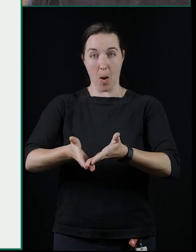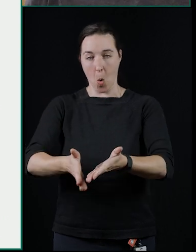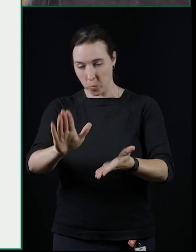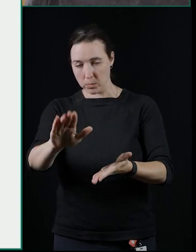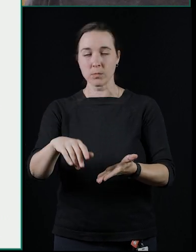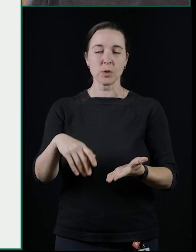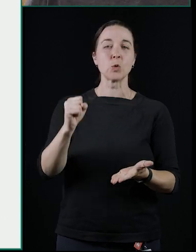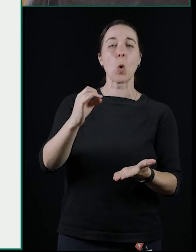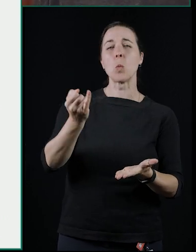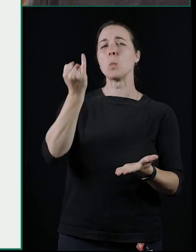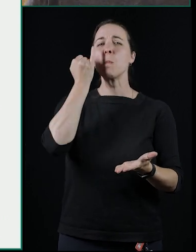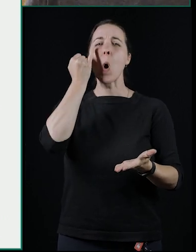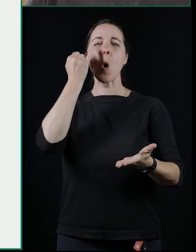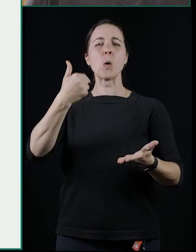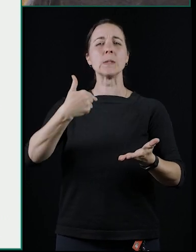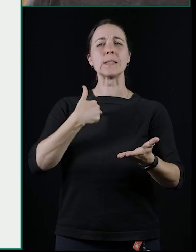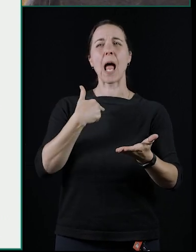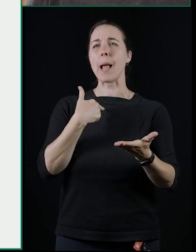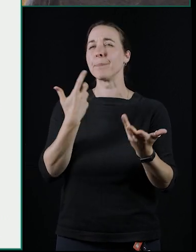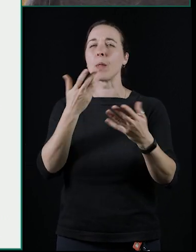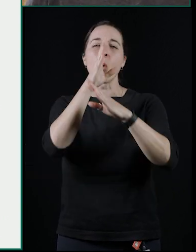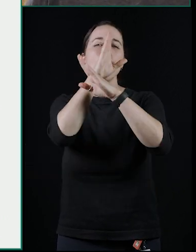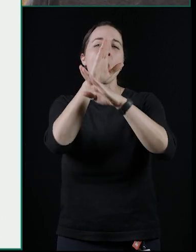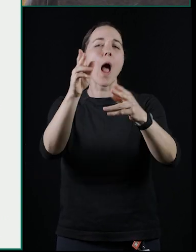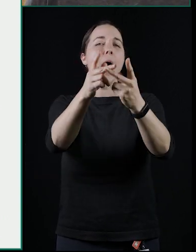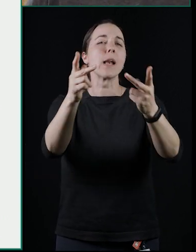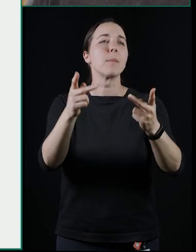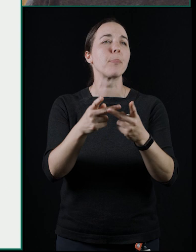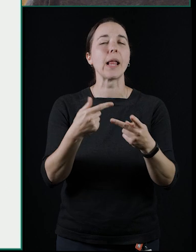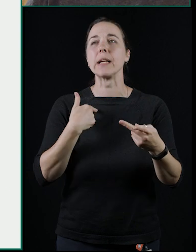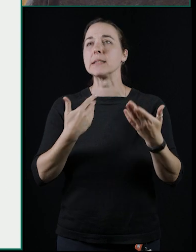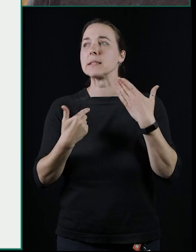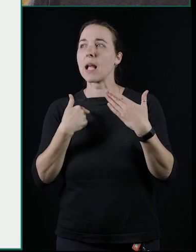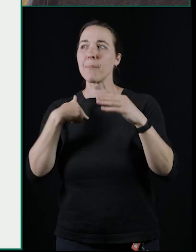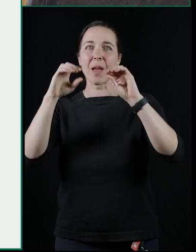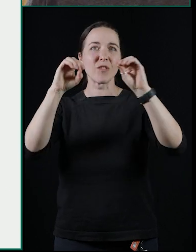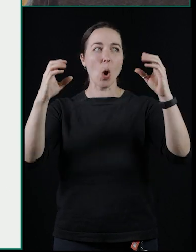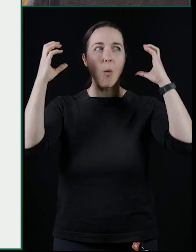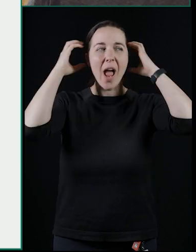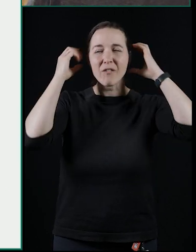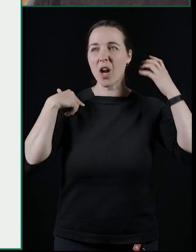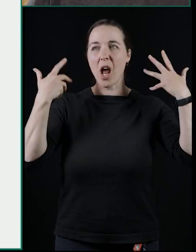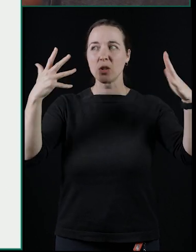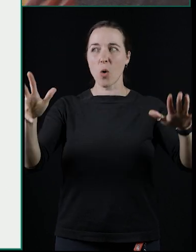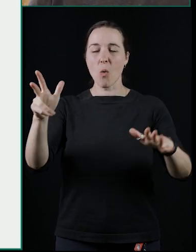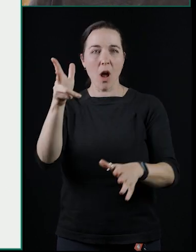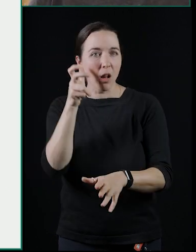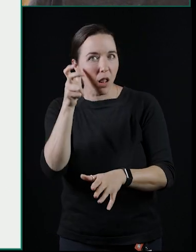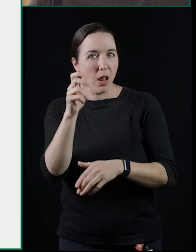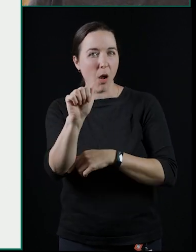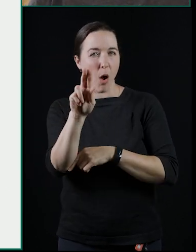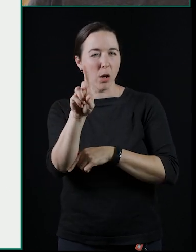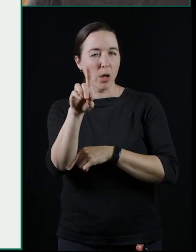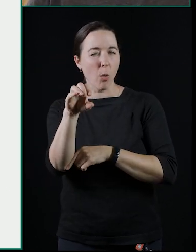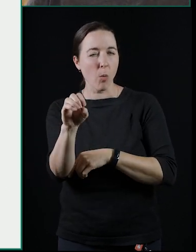and say I am in a quiet place. I don't have my headphones. I don't want to play any audio out.